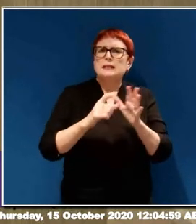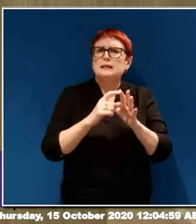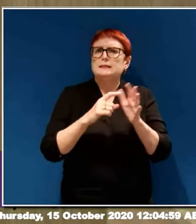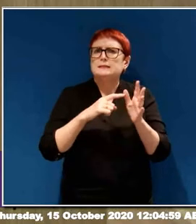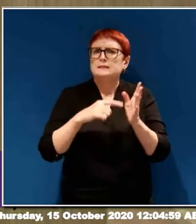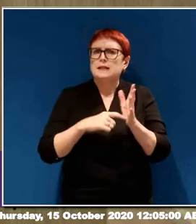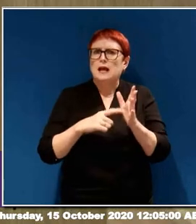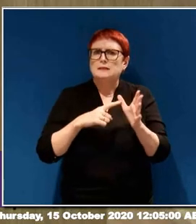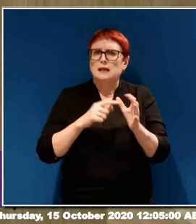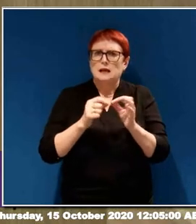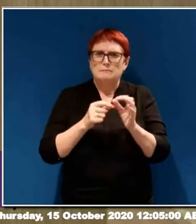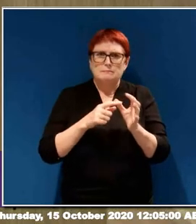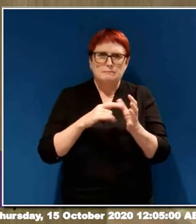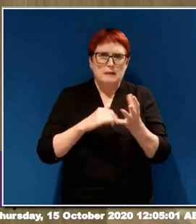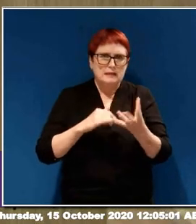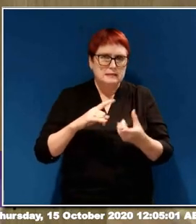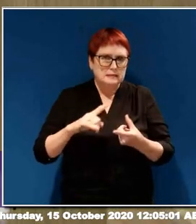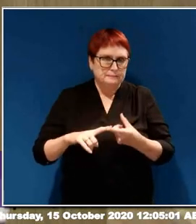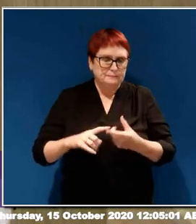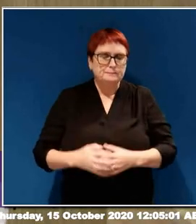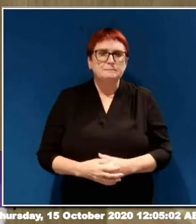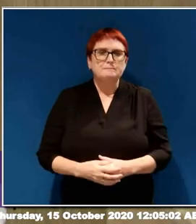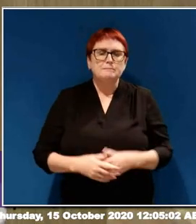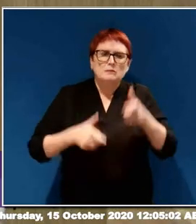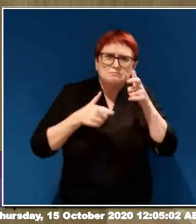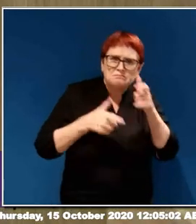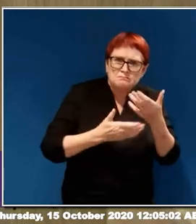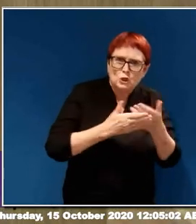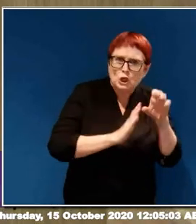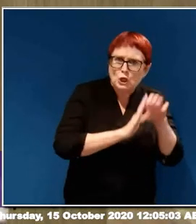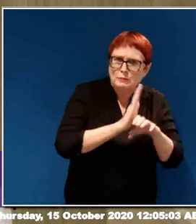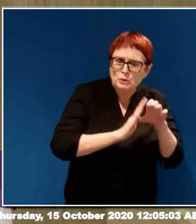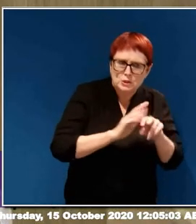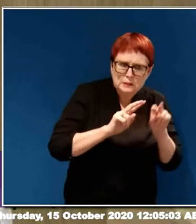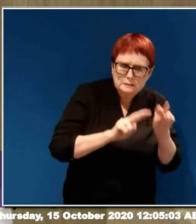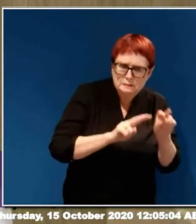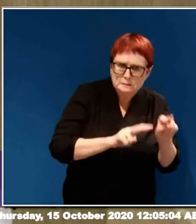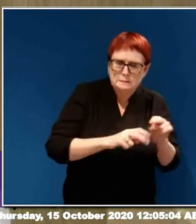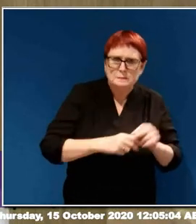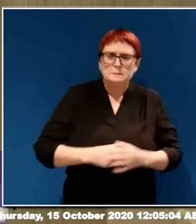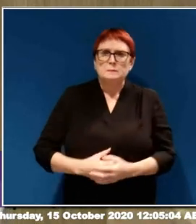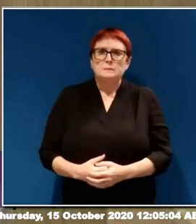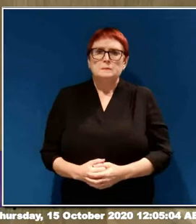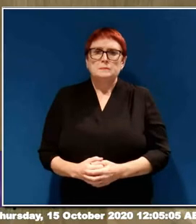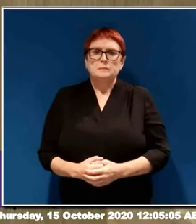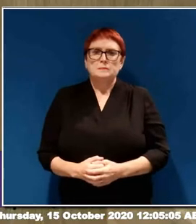We monitor that, we keep an eye to try and assist schools to identify when